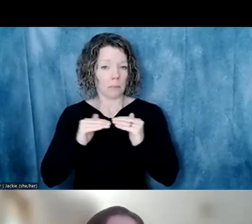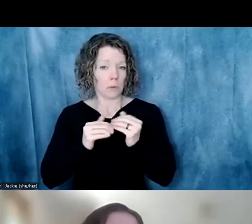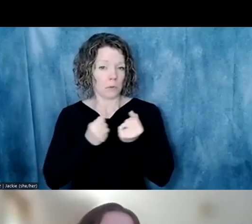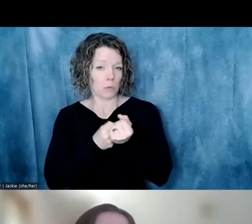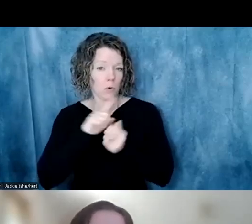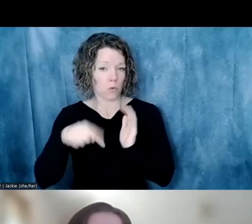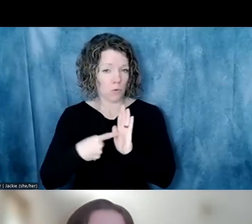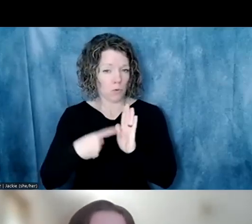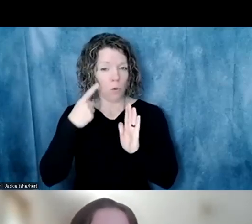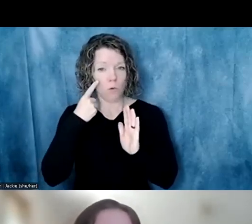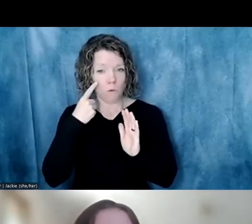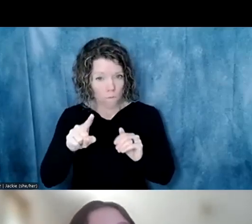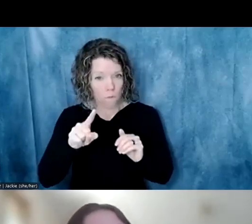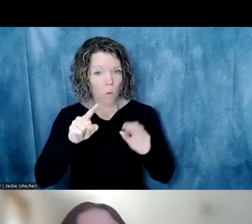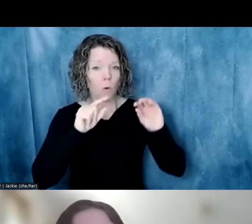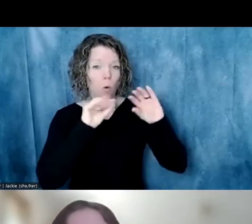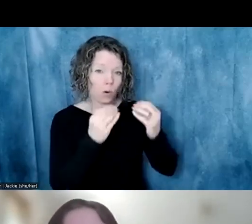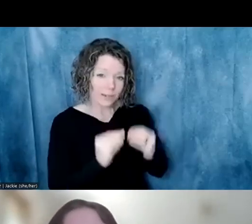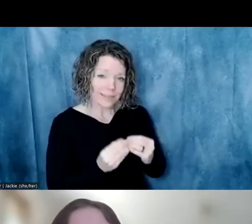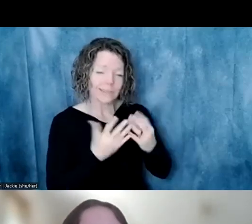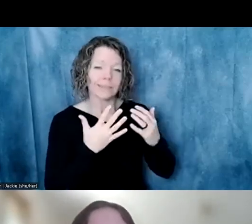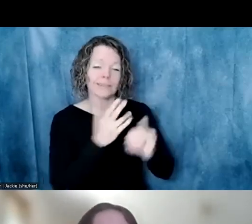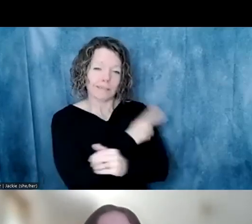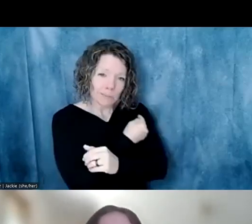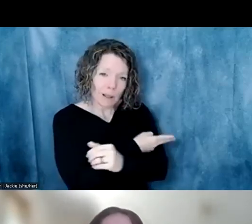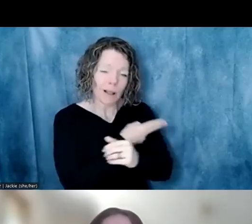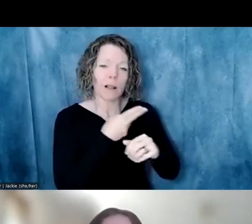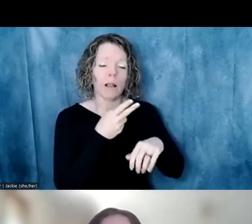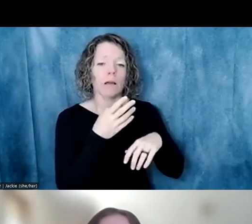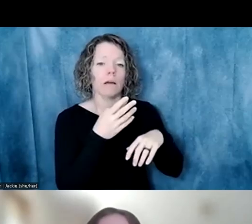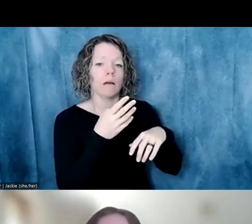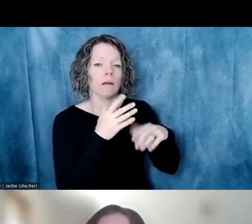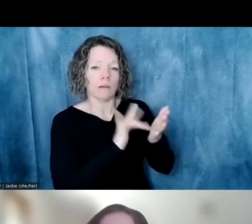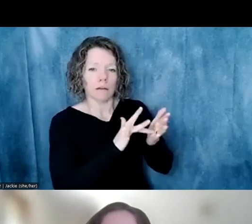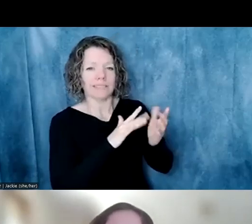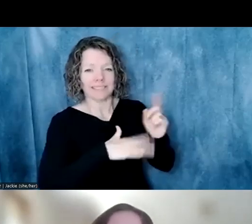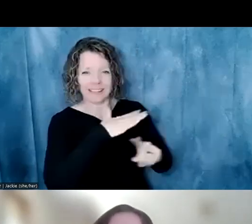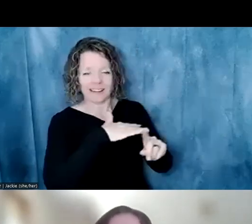what is considered part of treatment towards recovery? Organizationally, right,